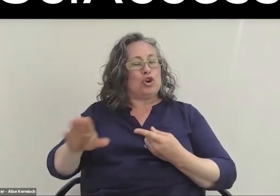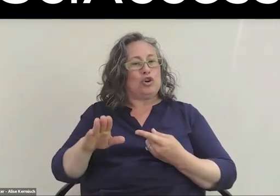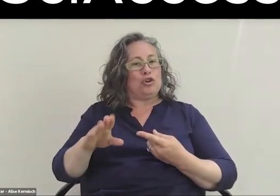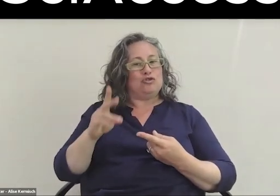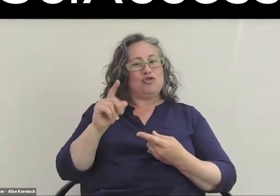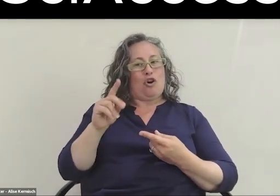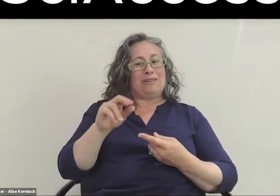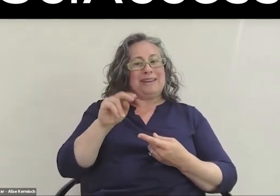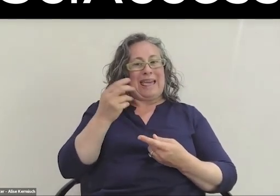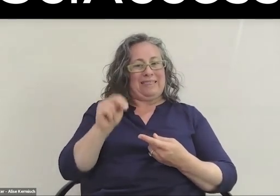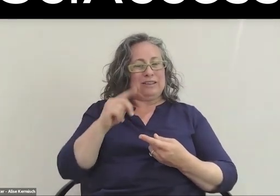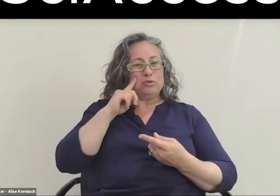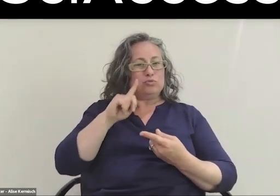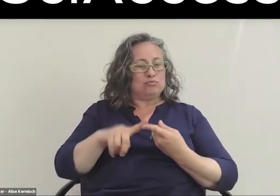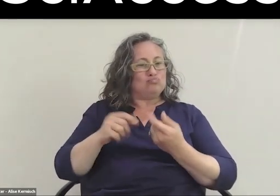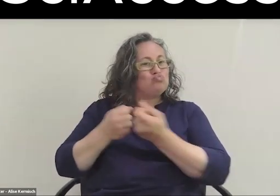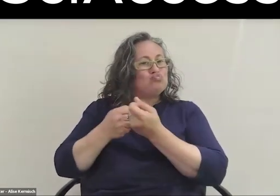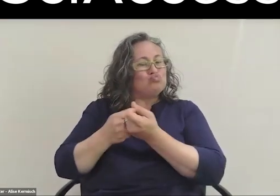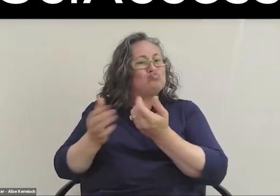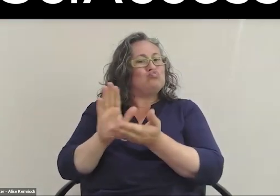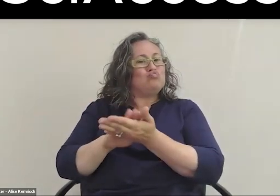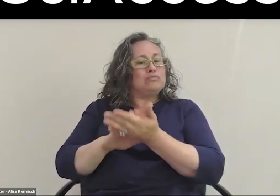when he did a good job, so the students 3D printed